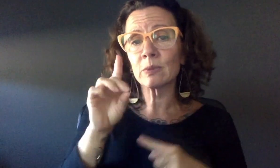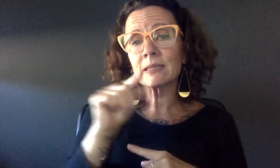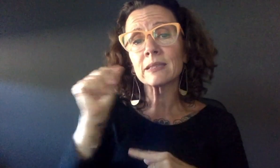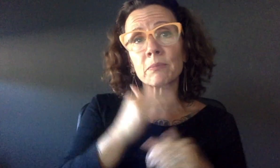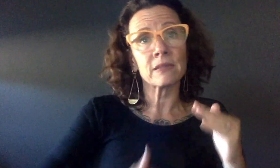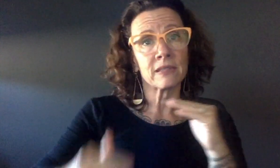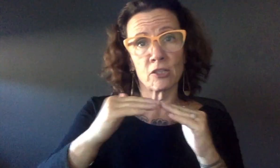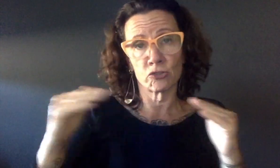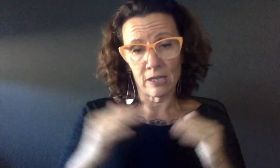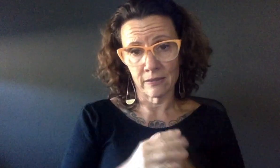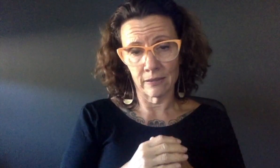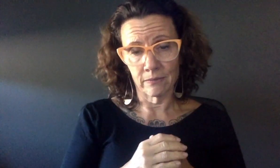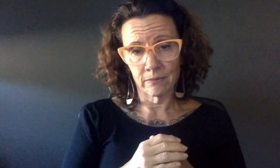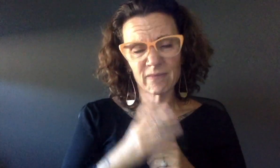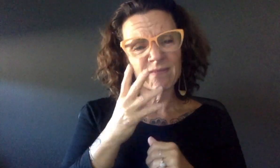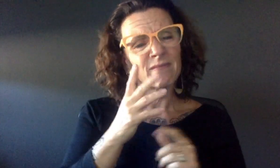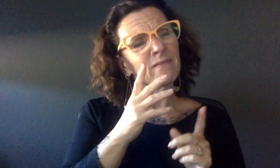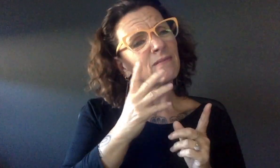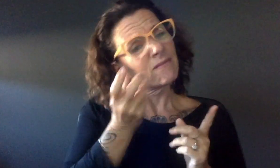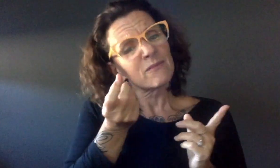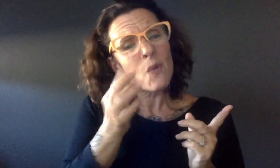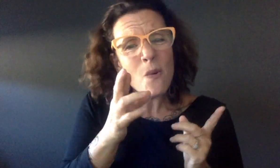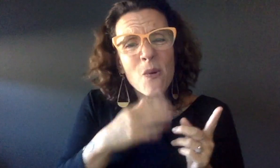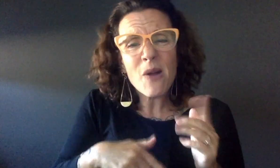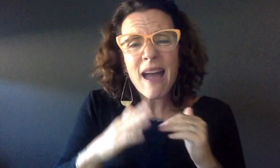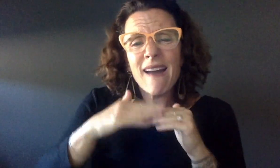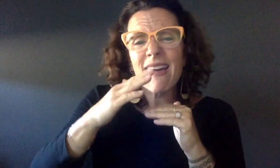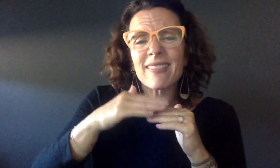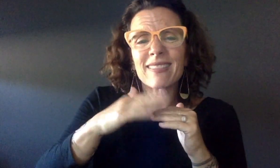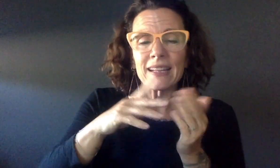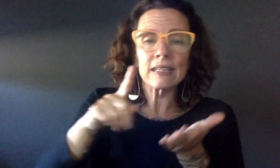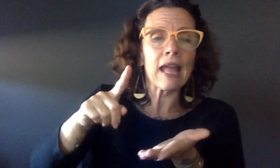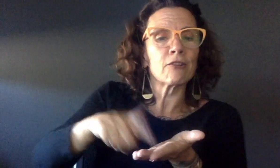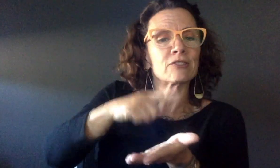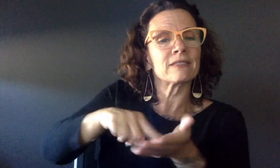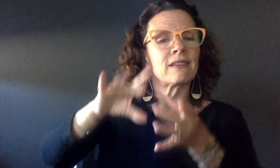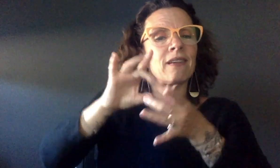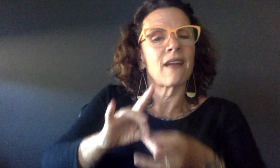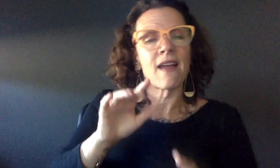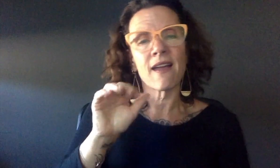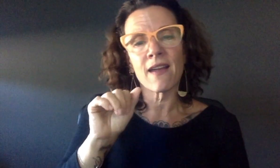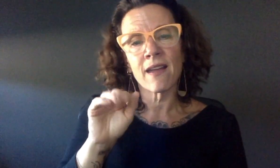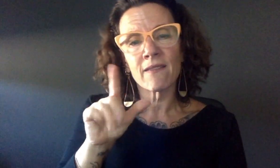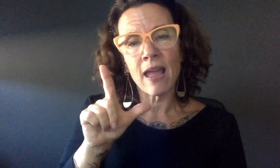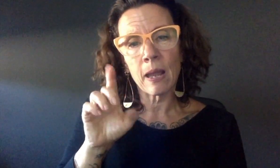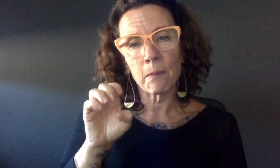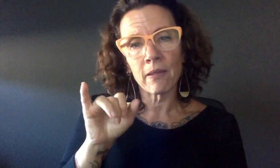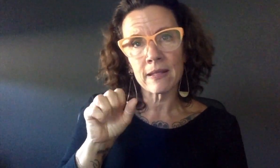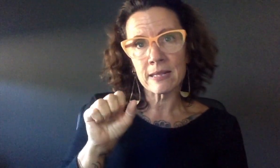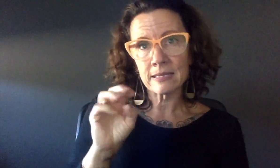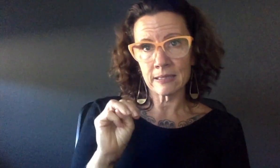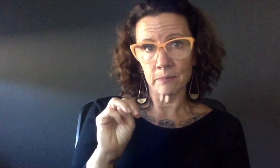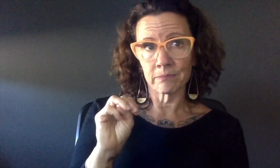disability justice, or at least a critique of ableism and